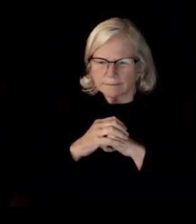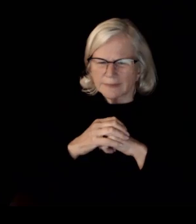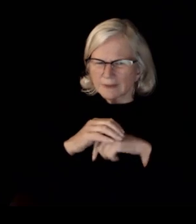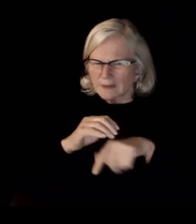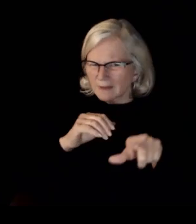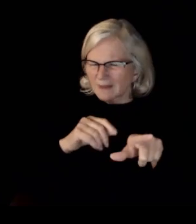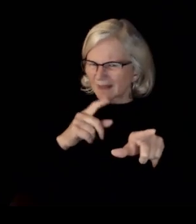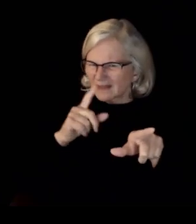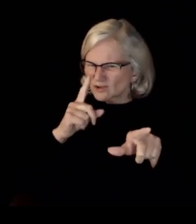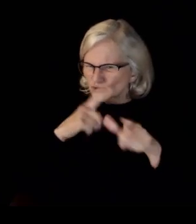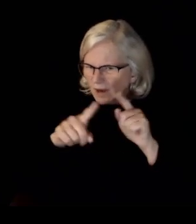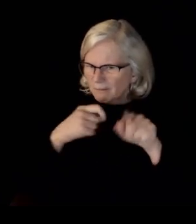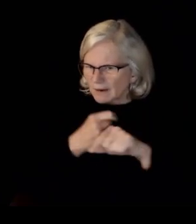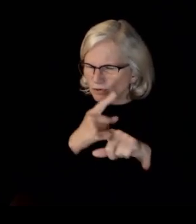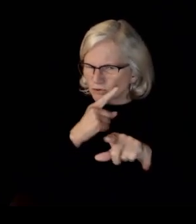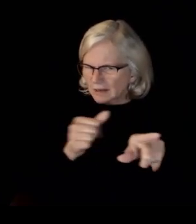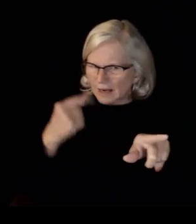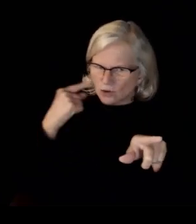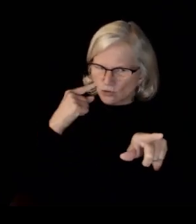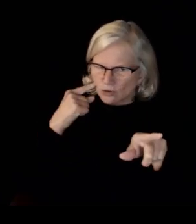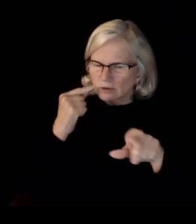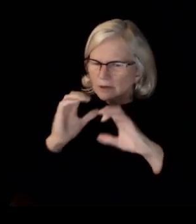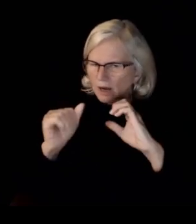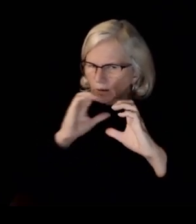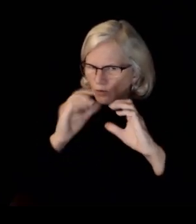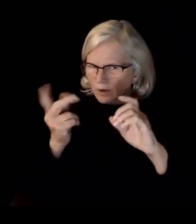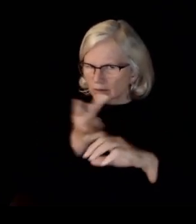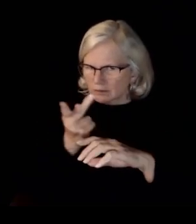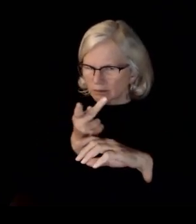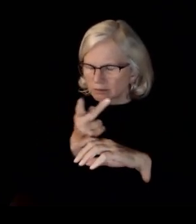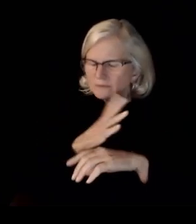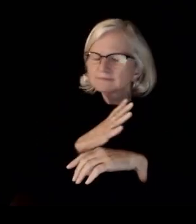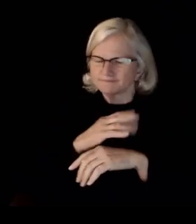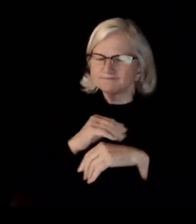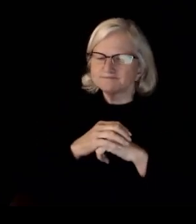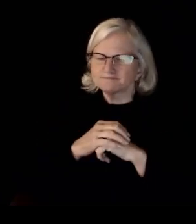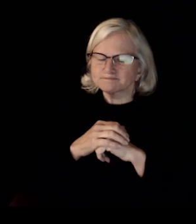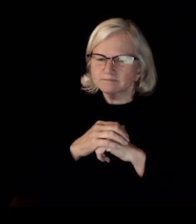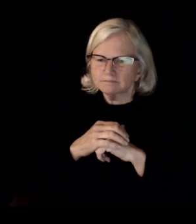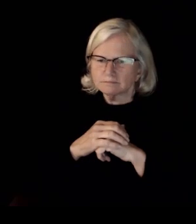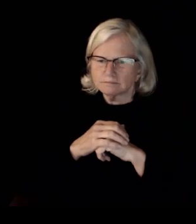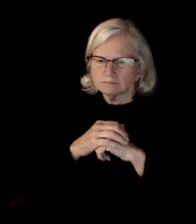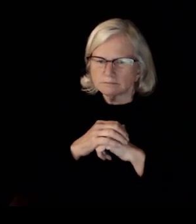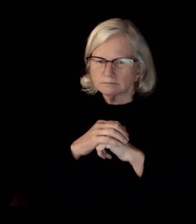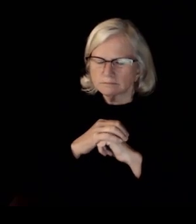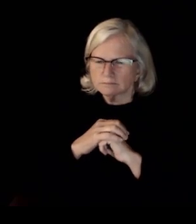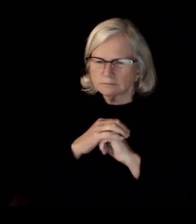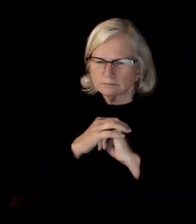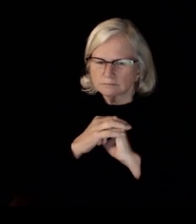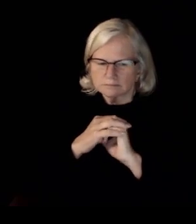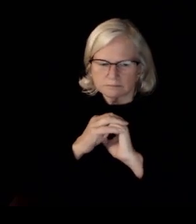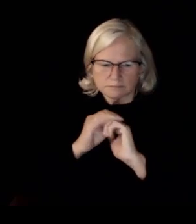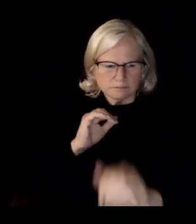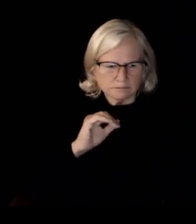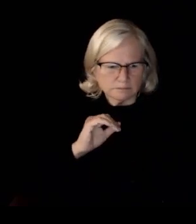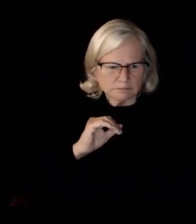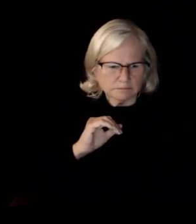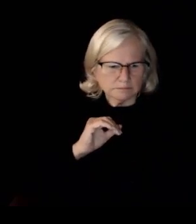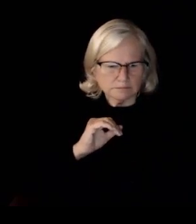Hi can you guys hear me?